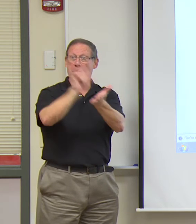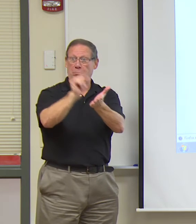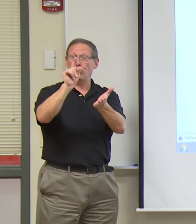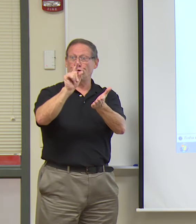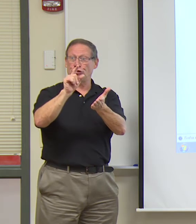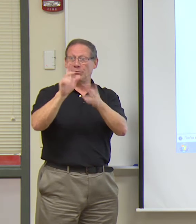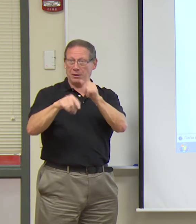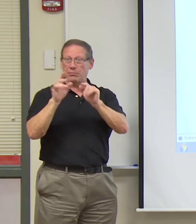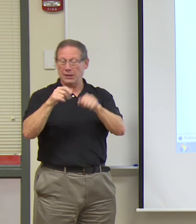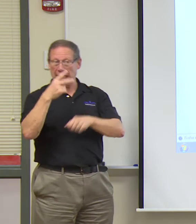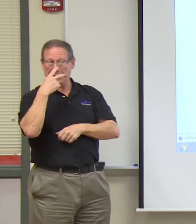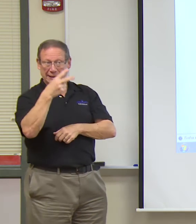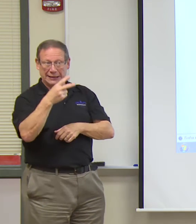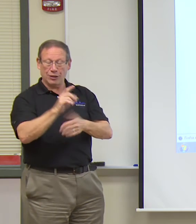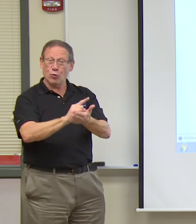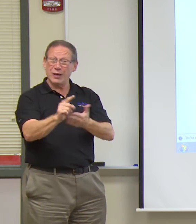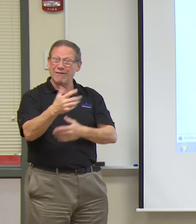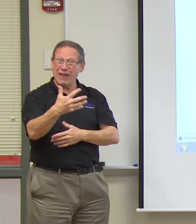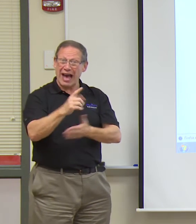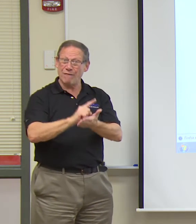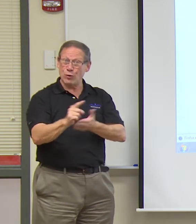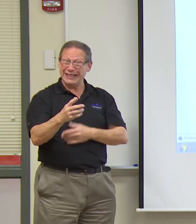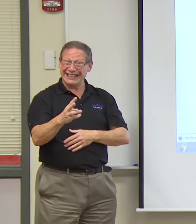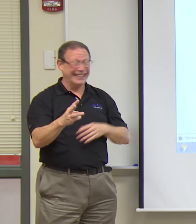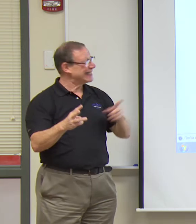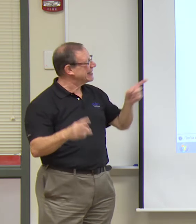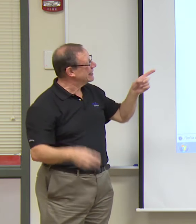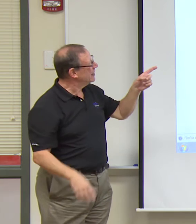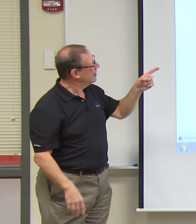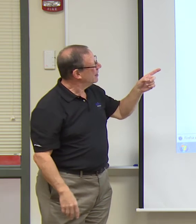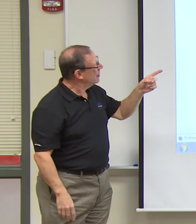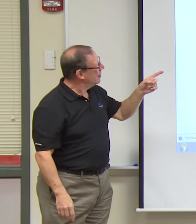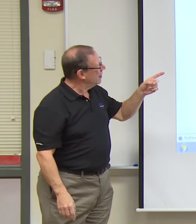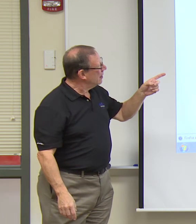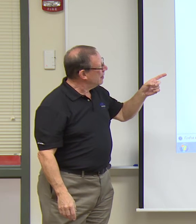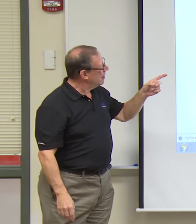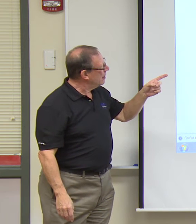Weeks 5 and 6 are published but they have